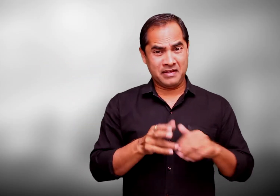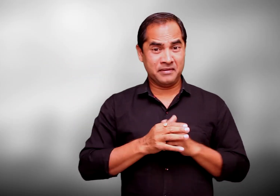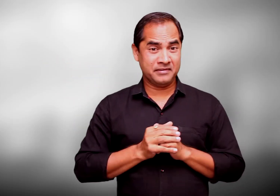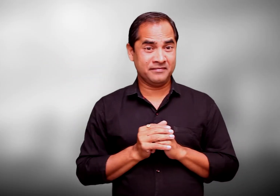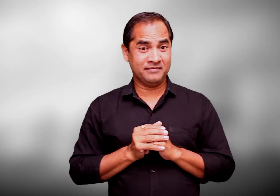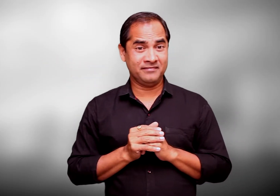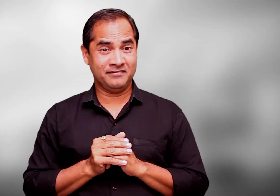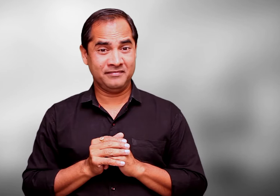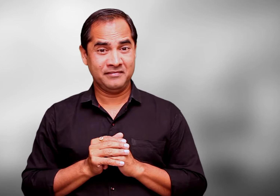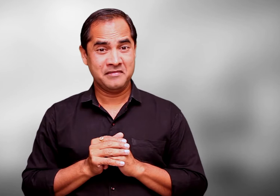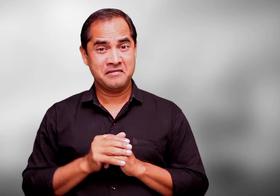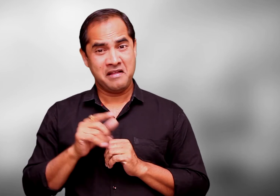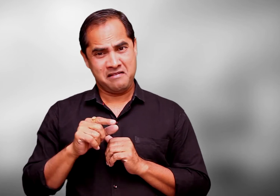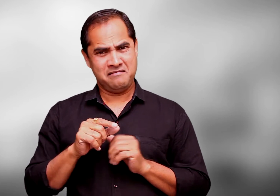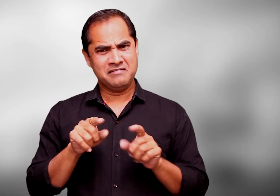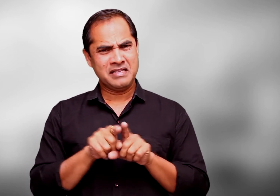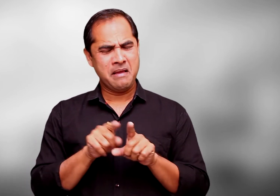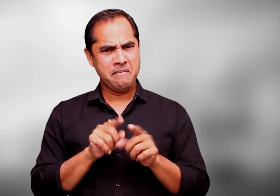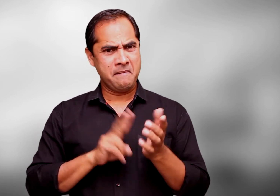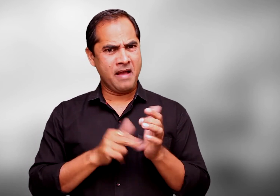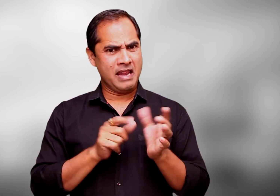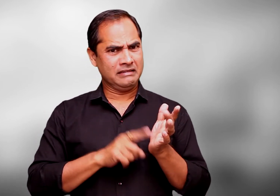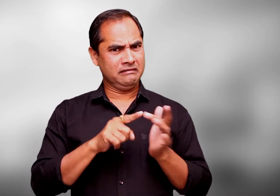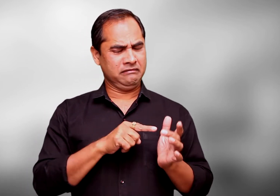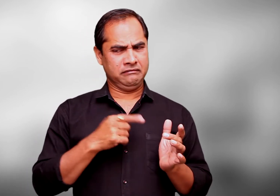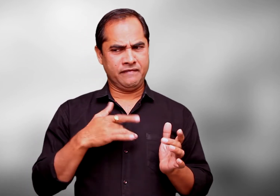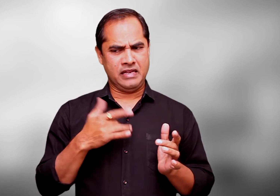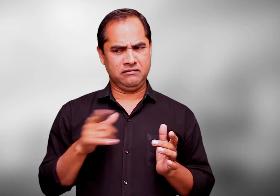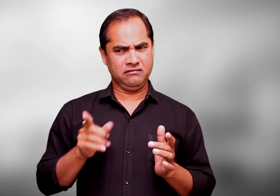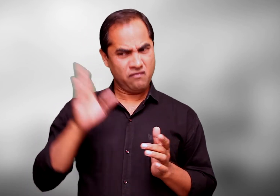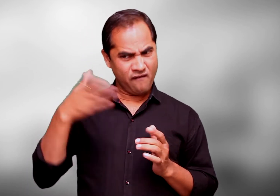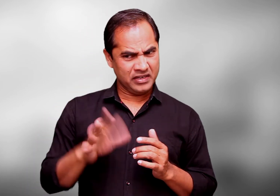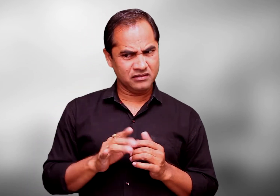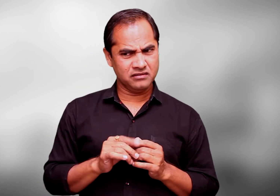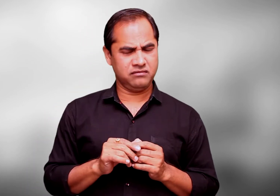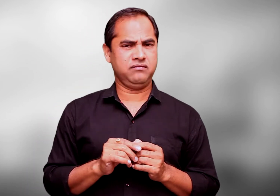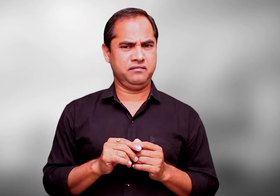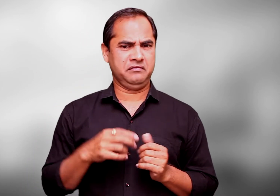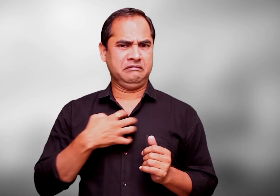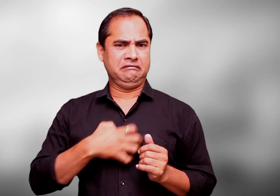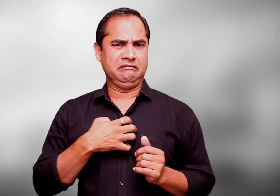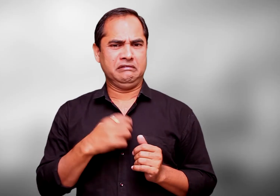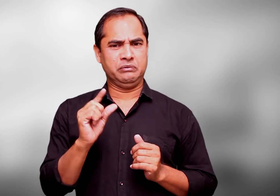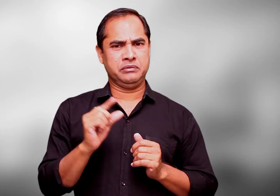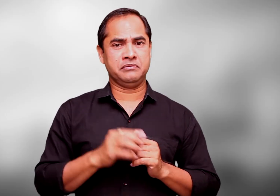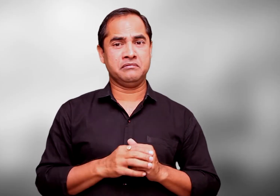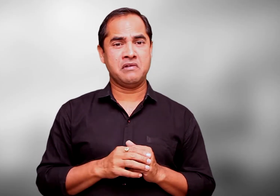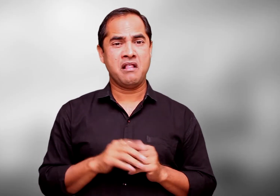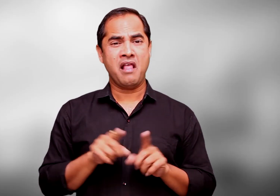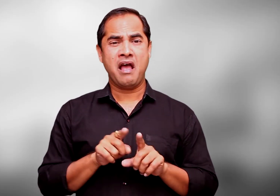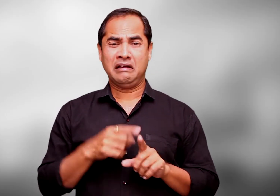and try to describe the sights, she would feel jealous to listen and would shout